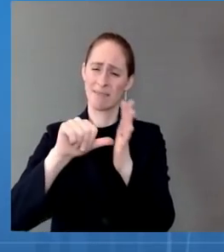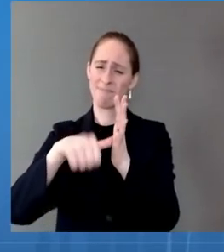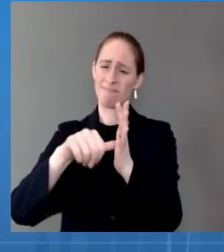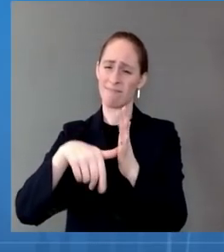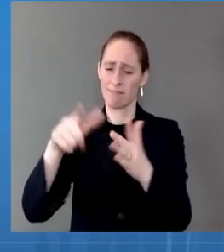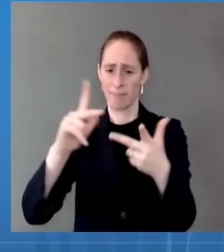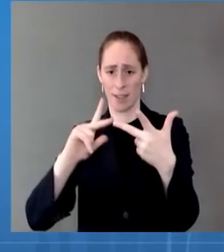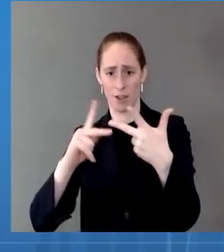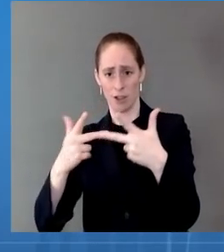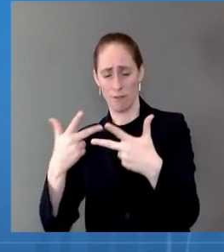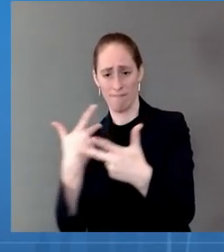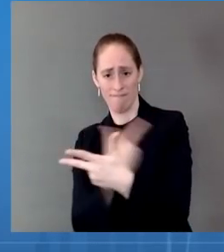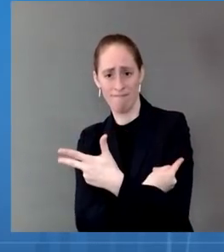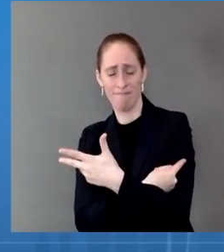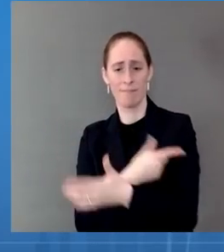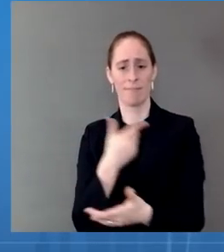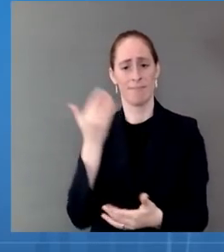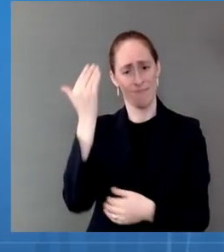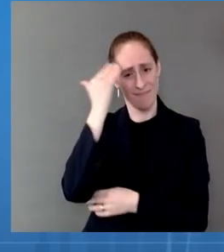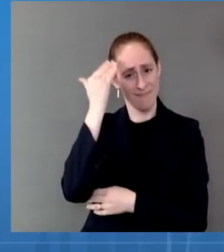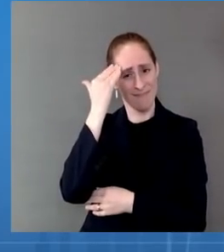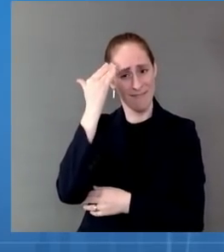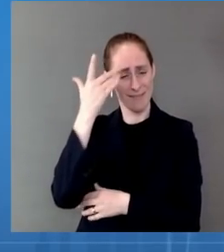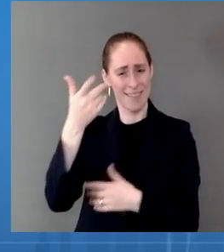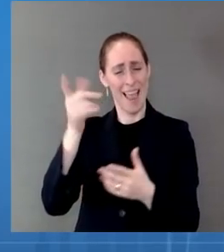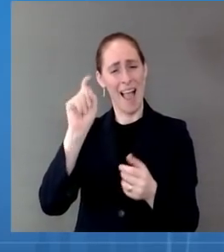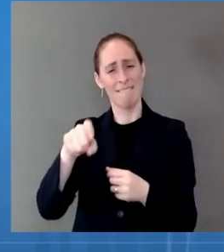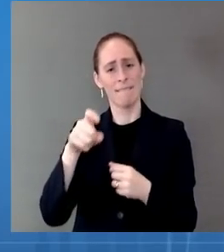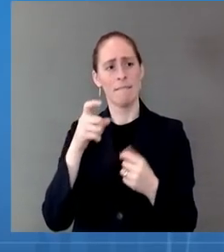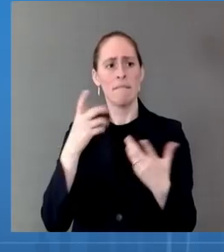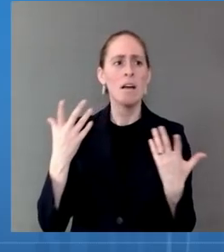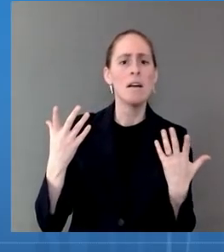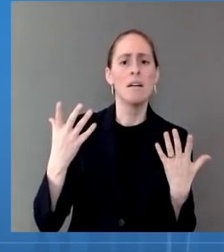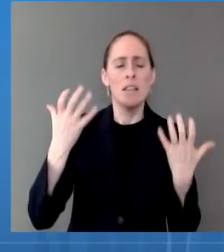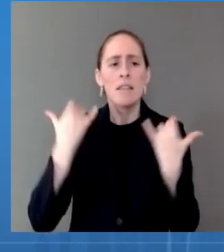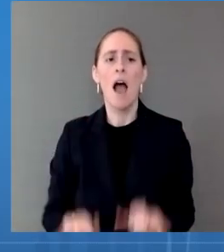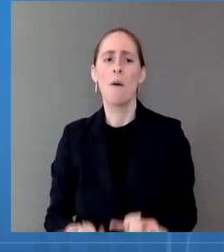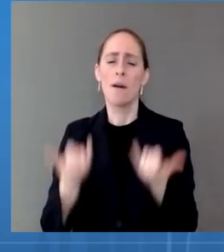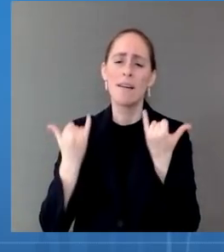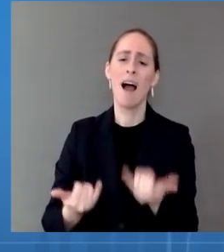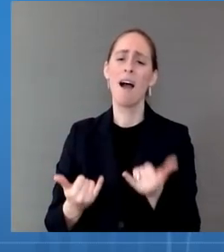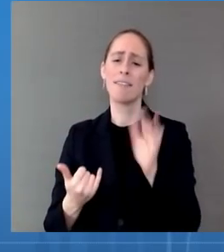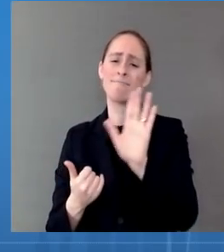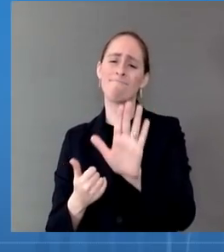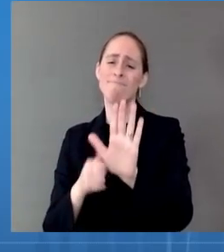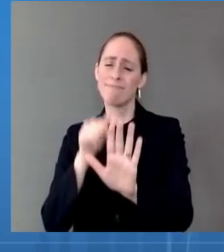and frustrated after many months in this pandemic. Many of us have felt the emotional roller coaster of COVID,